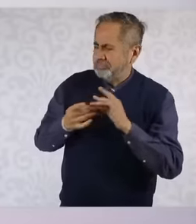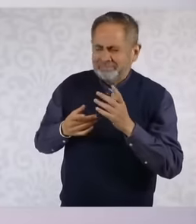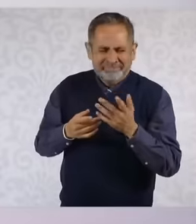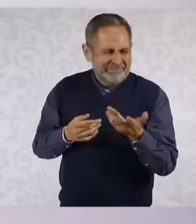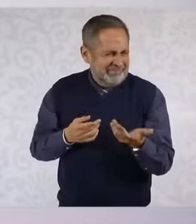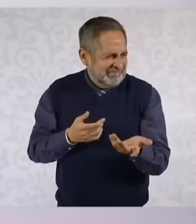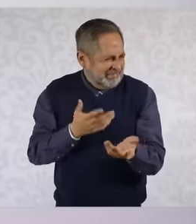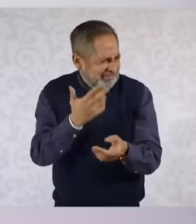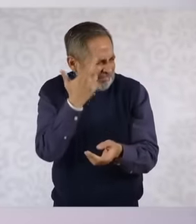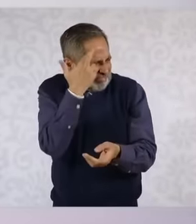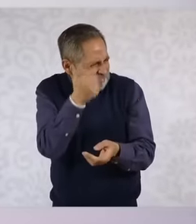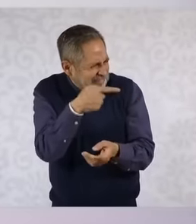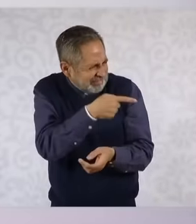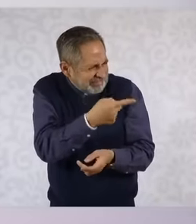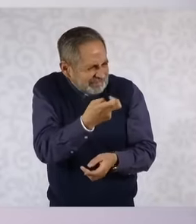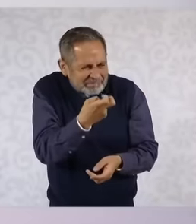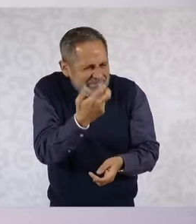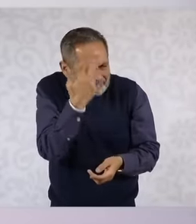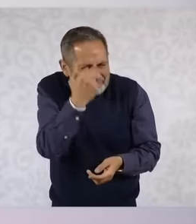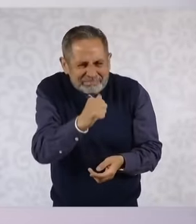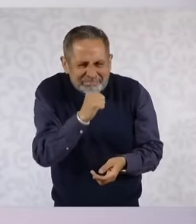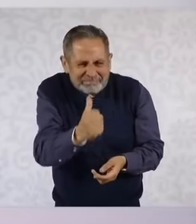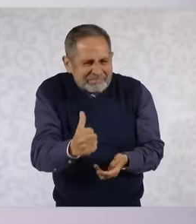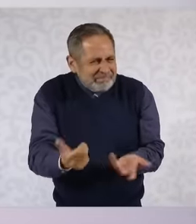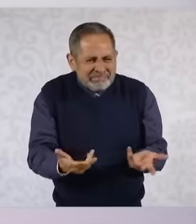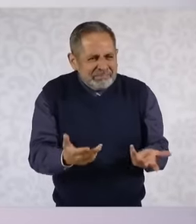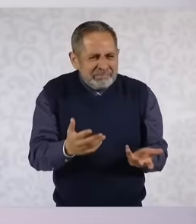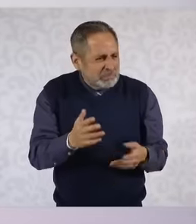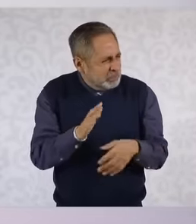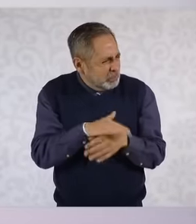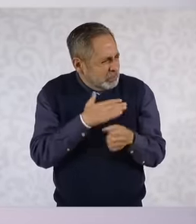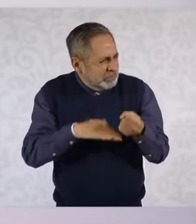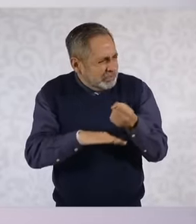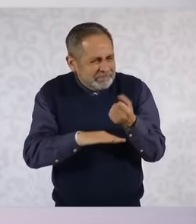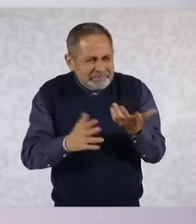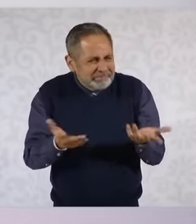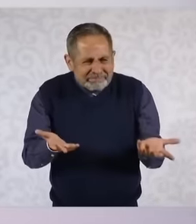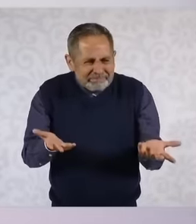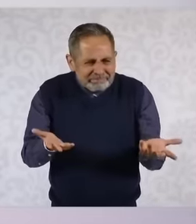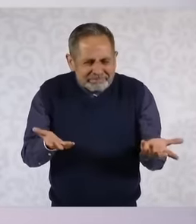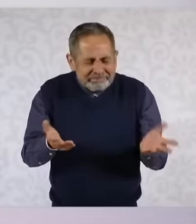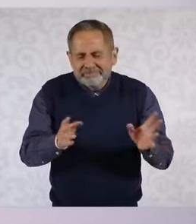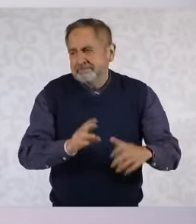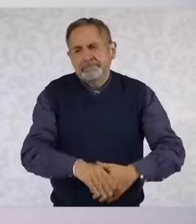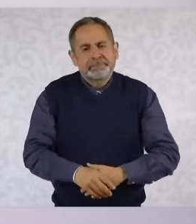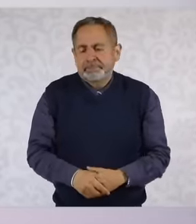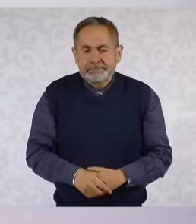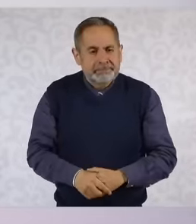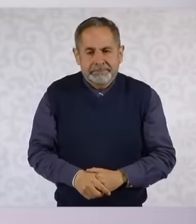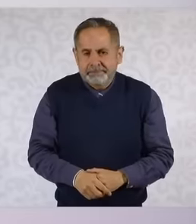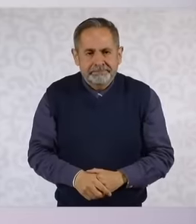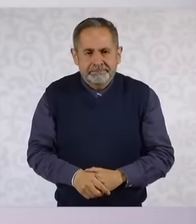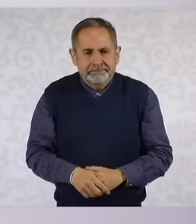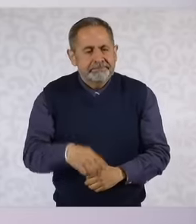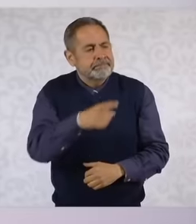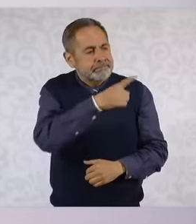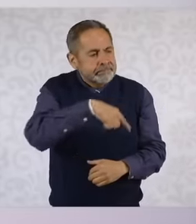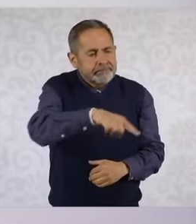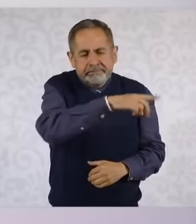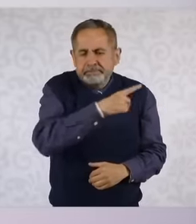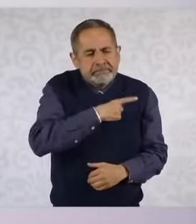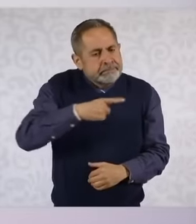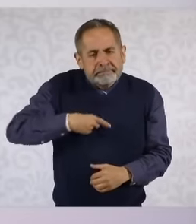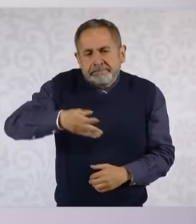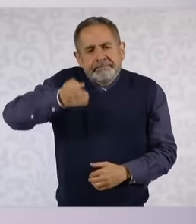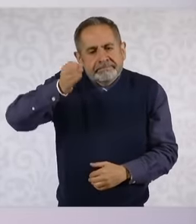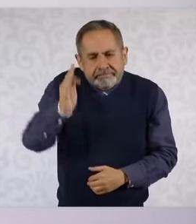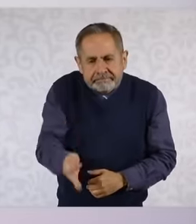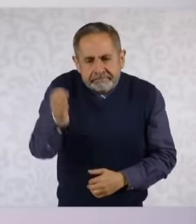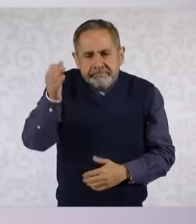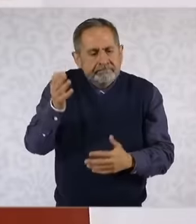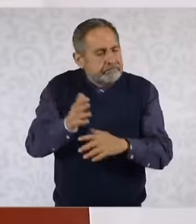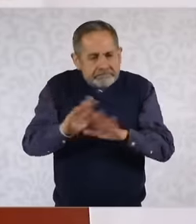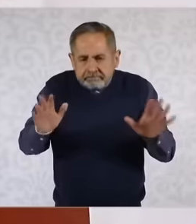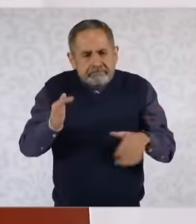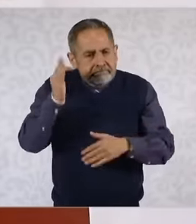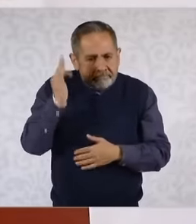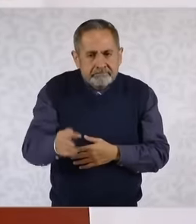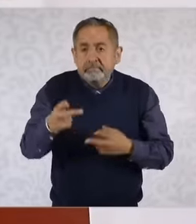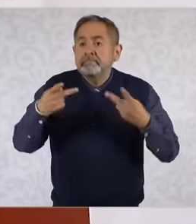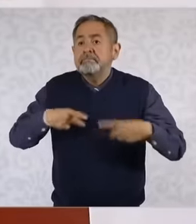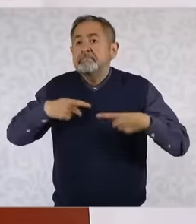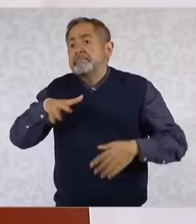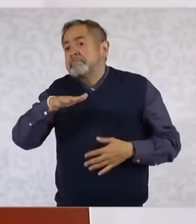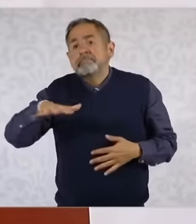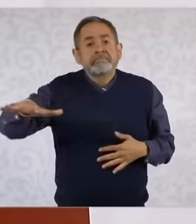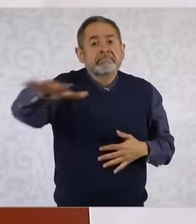that then they have to accept that the people of Mexico made